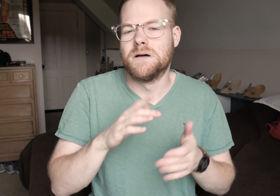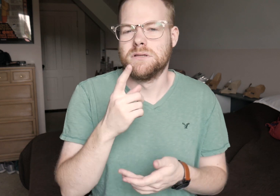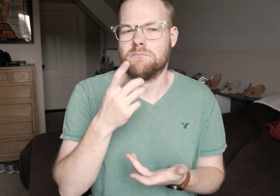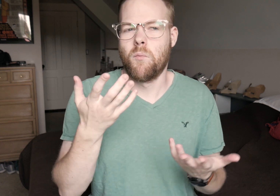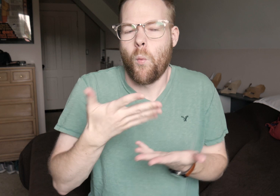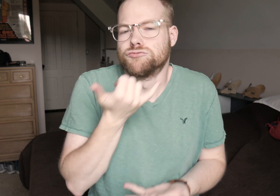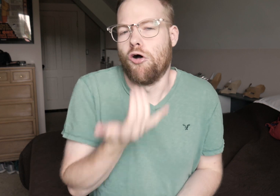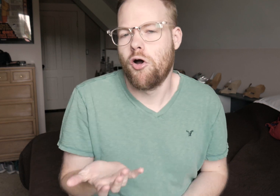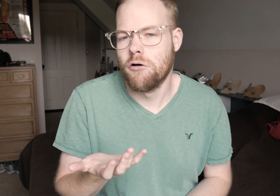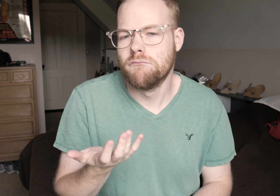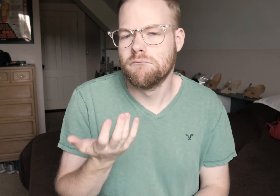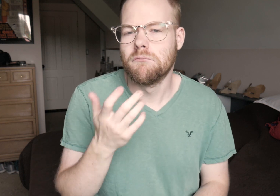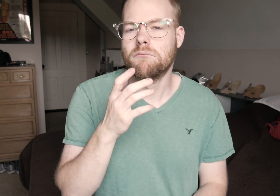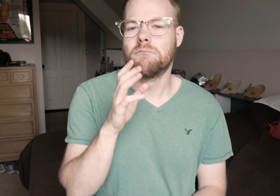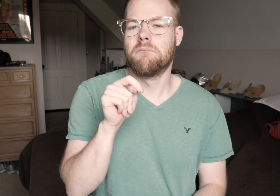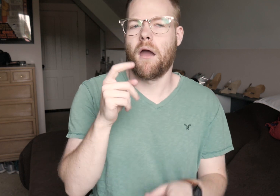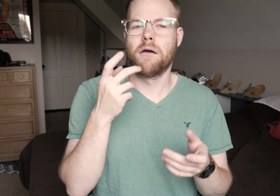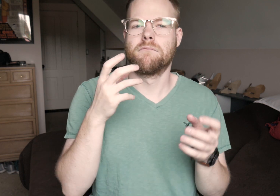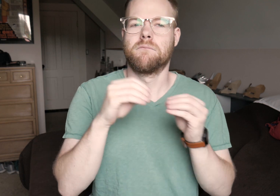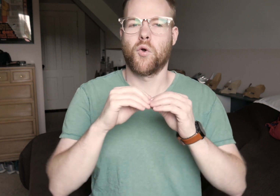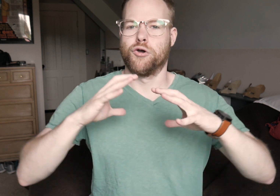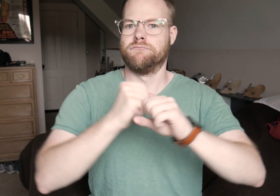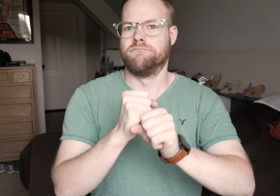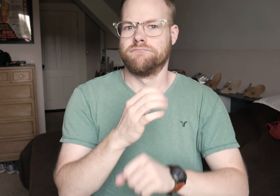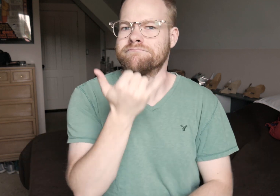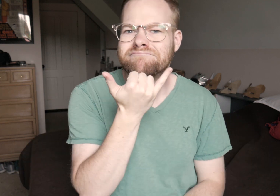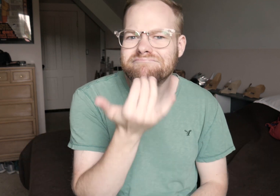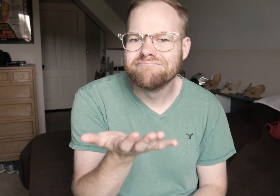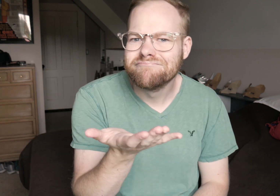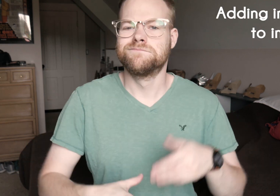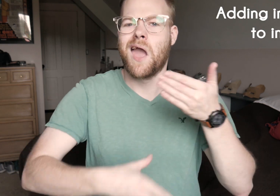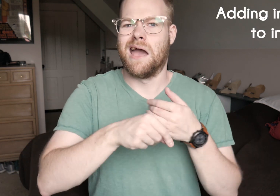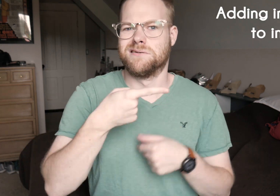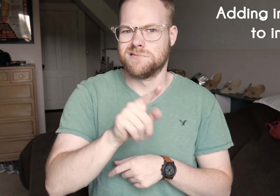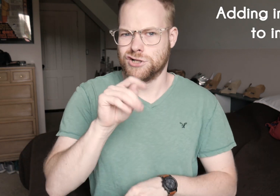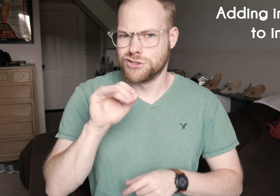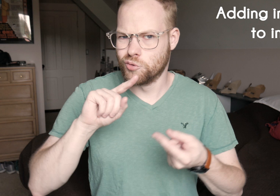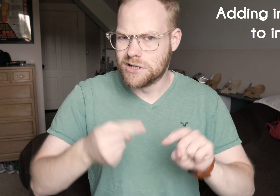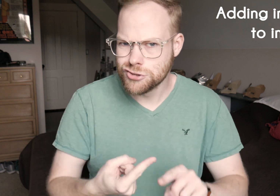Basically saying what's wrong? But more concise. [wrong wrong?] Adding insult to injury.